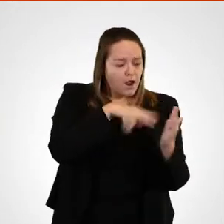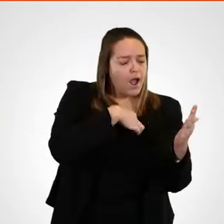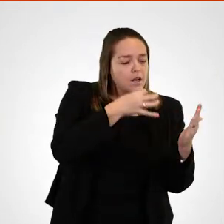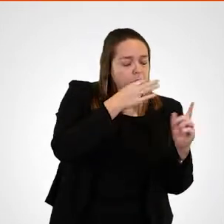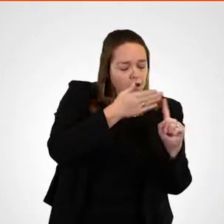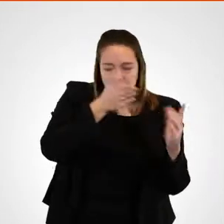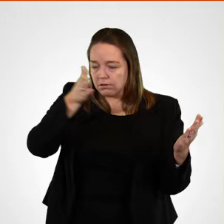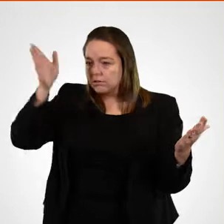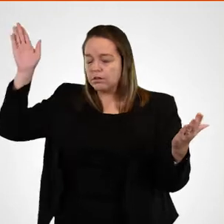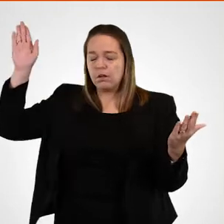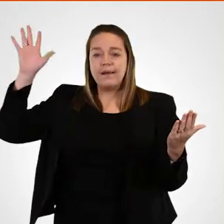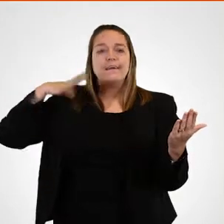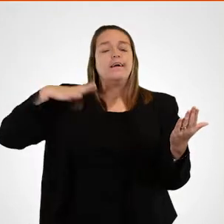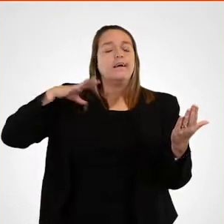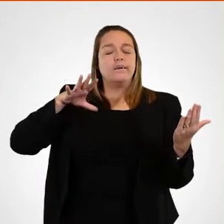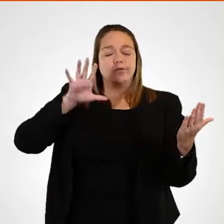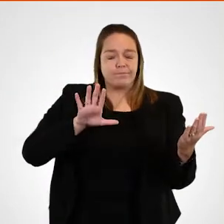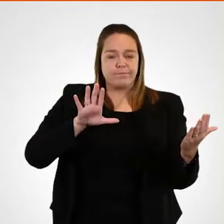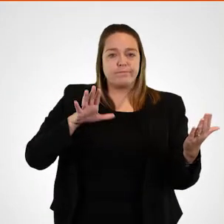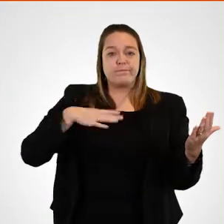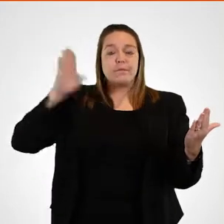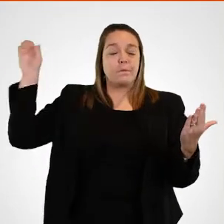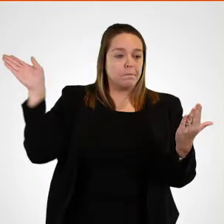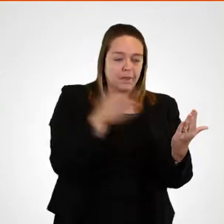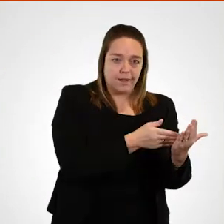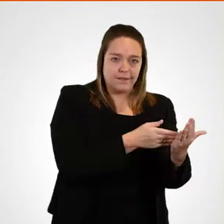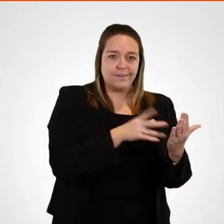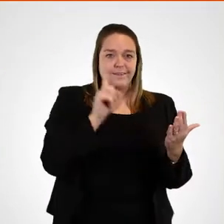so then we have to catch ourselves in losing that focus and say,